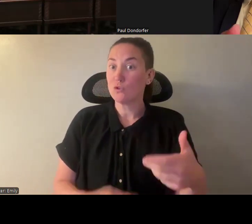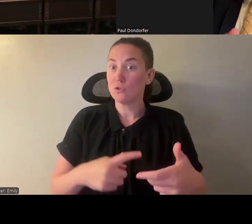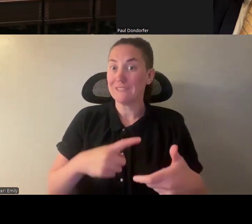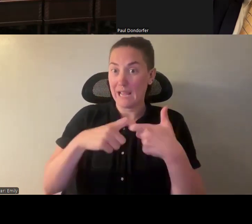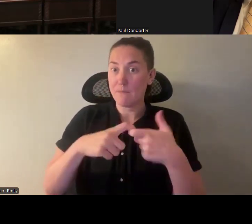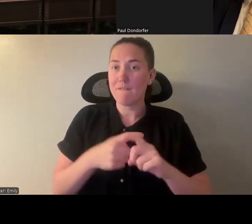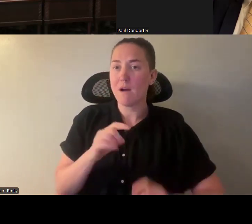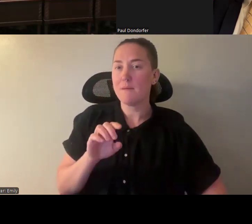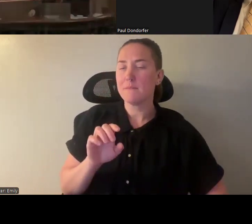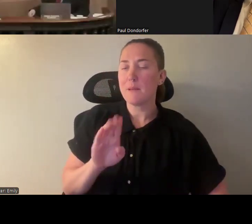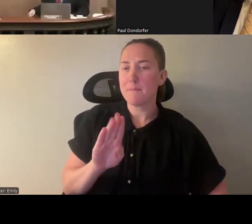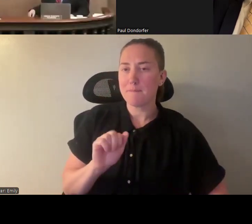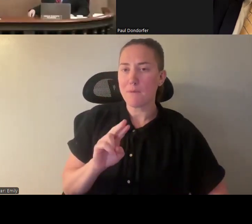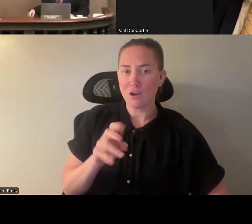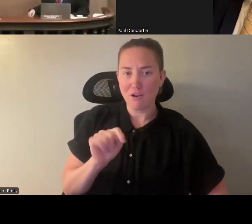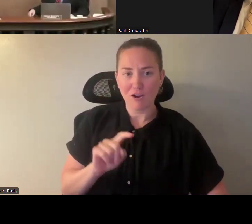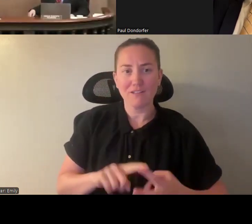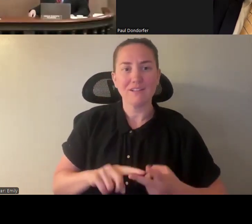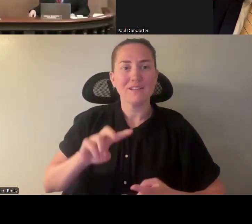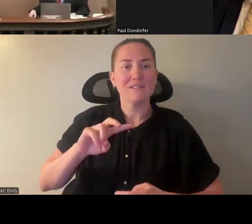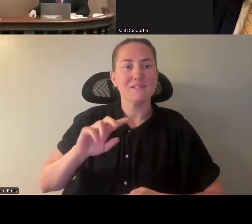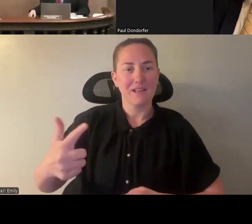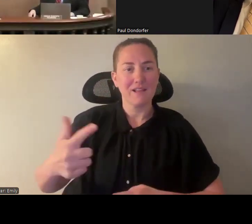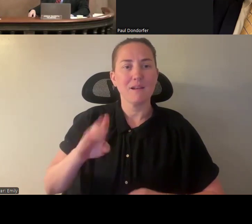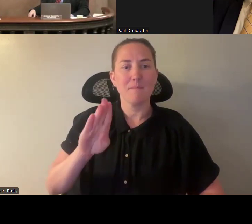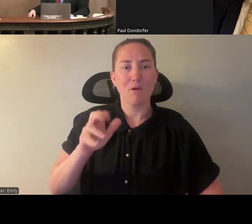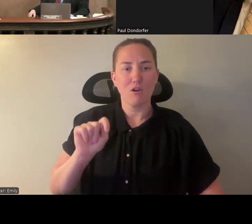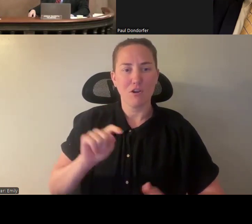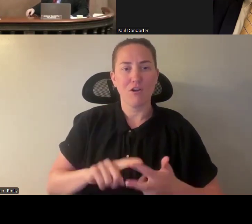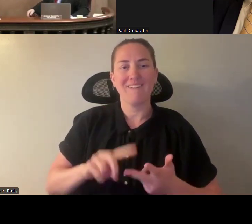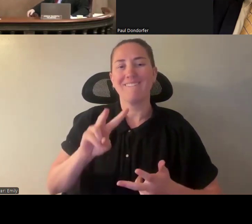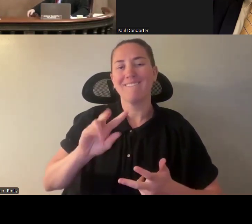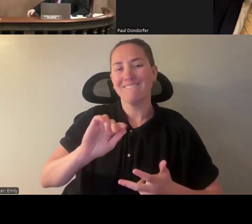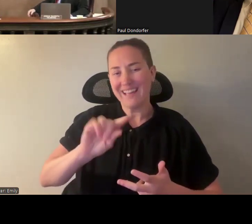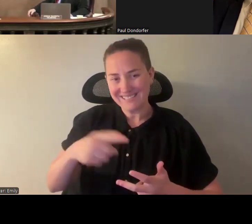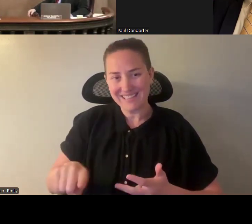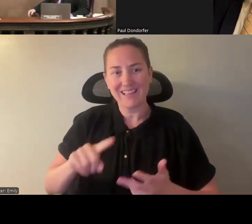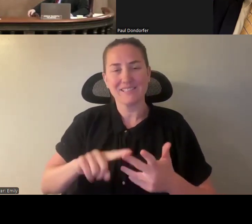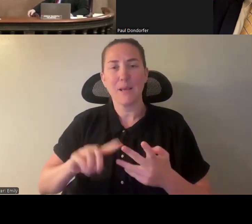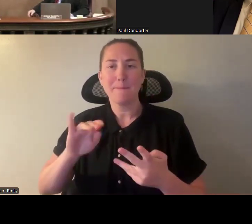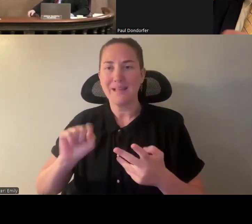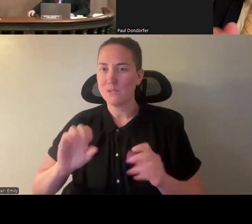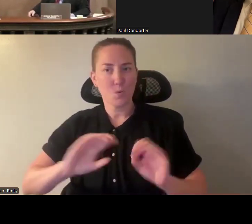Barnhart seconded by Vasquez Simmons and Baines Is there any No no discussion No discussion on